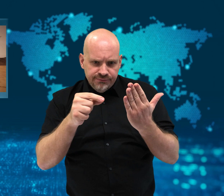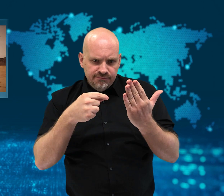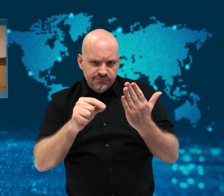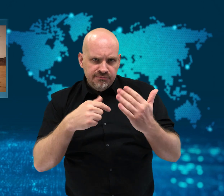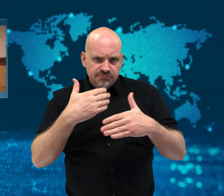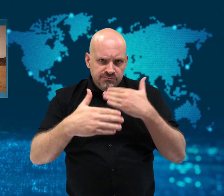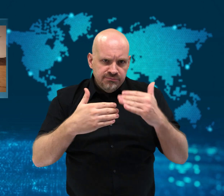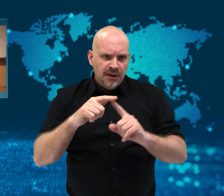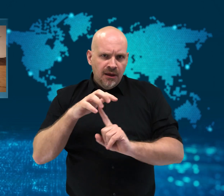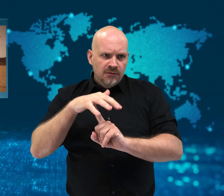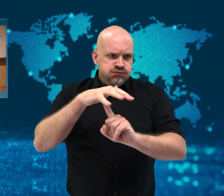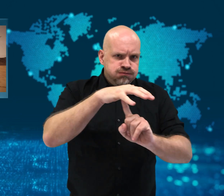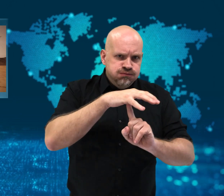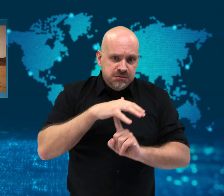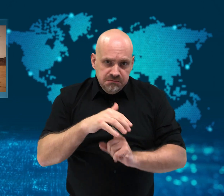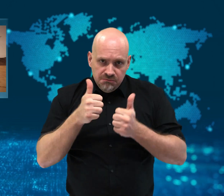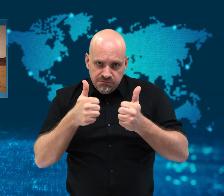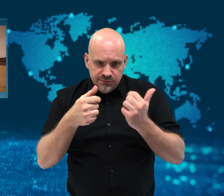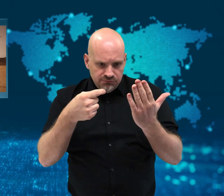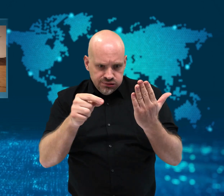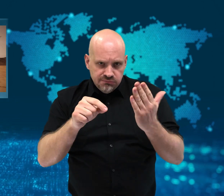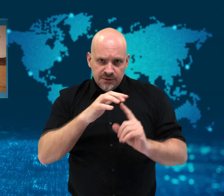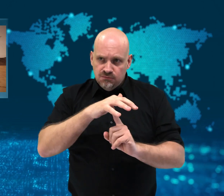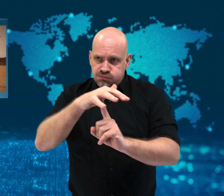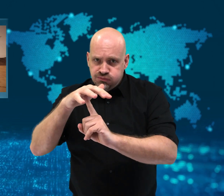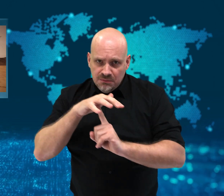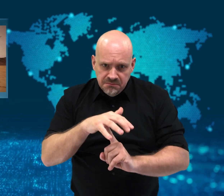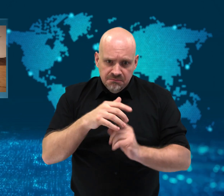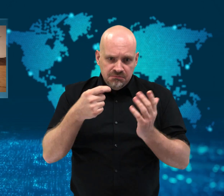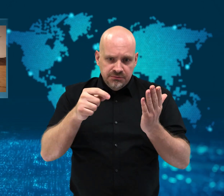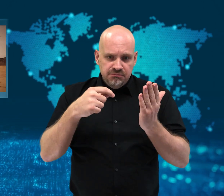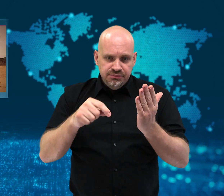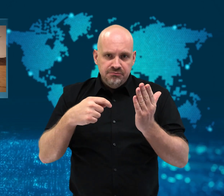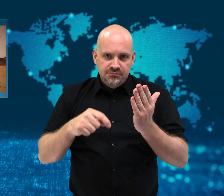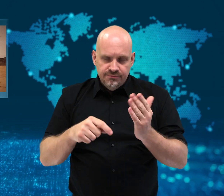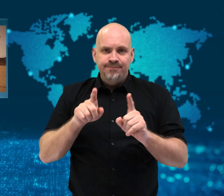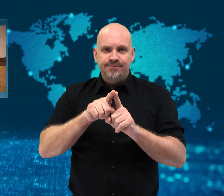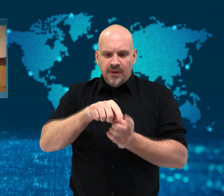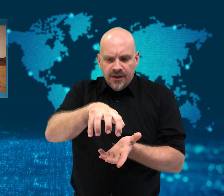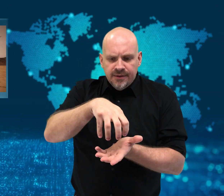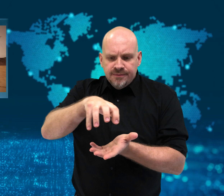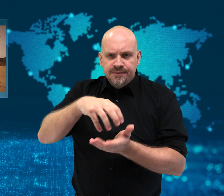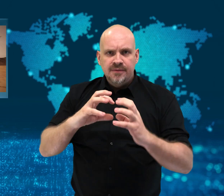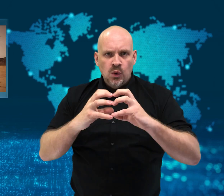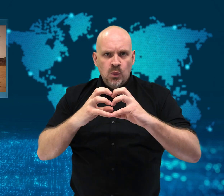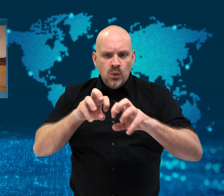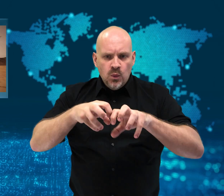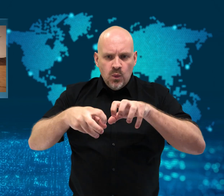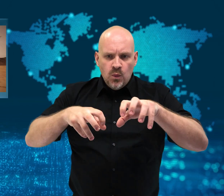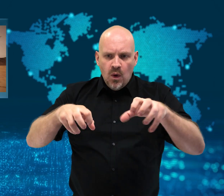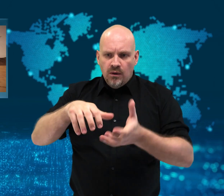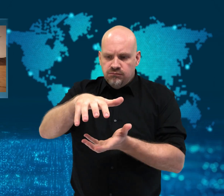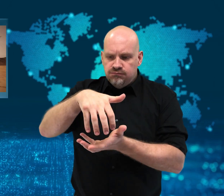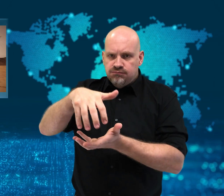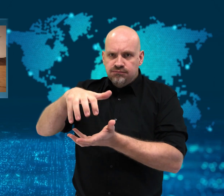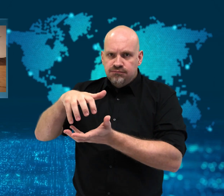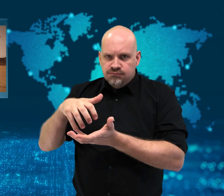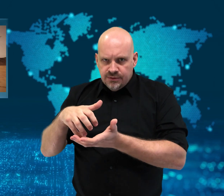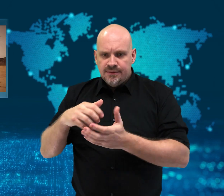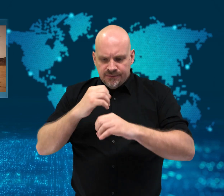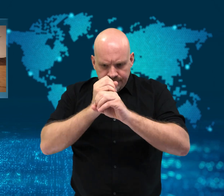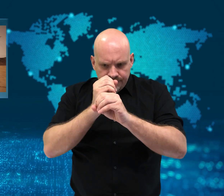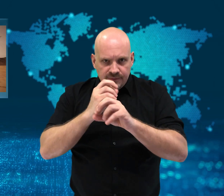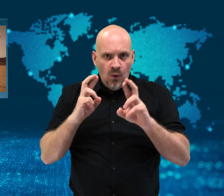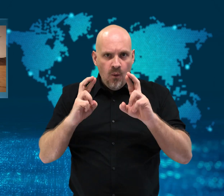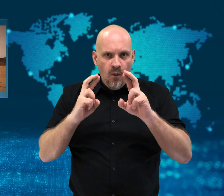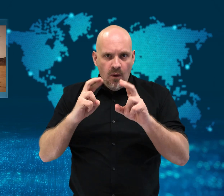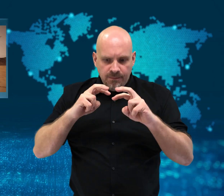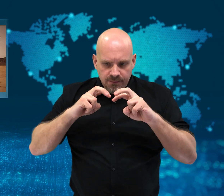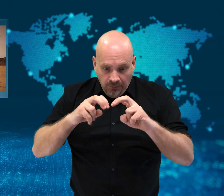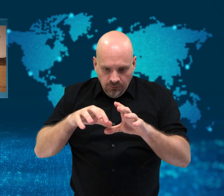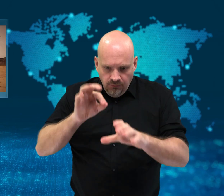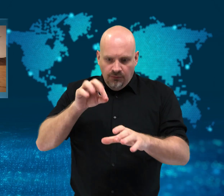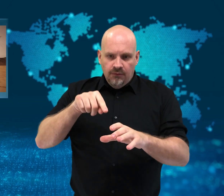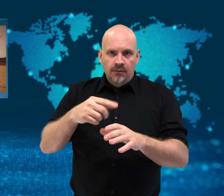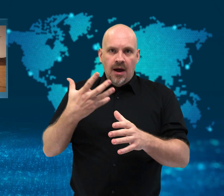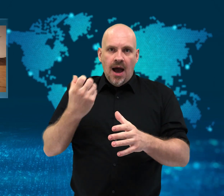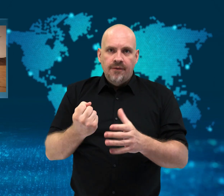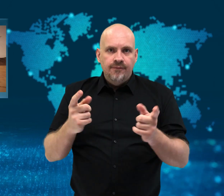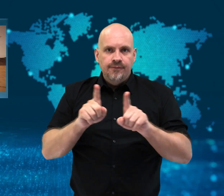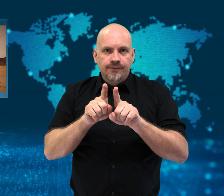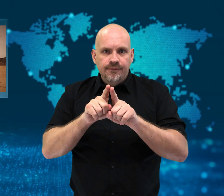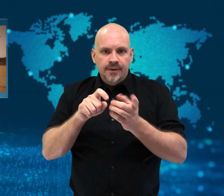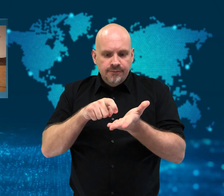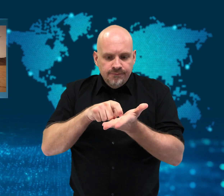additional test flights and to collect rock samples in hopes of